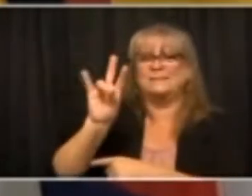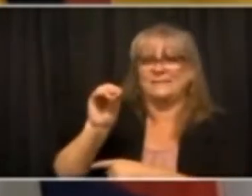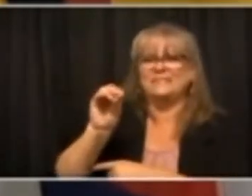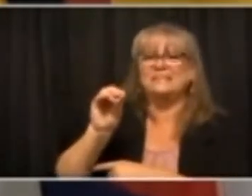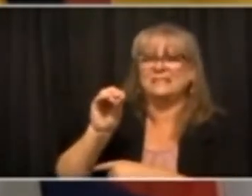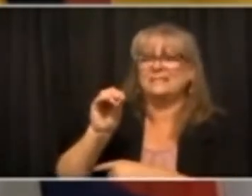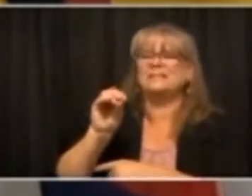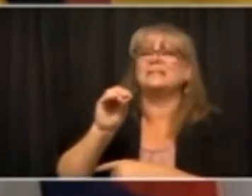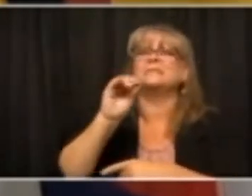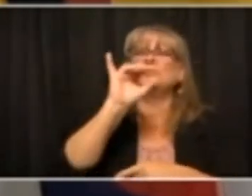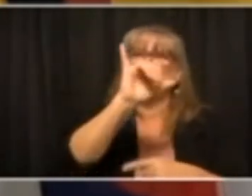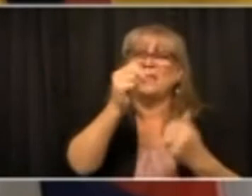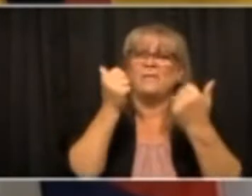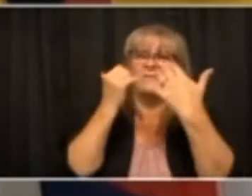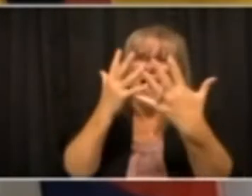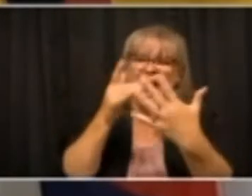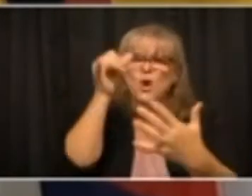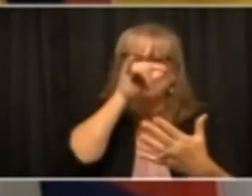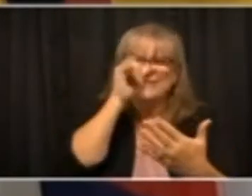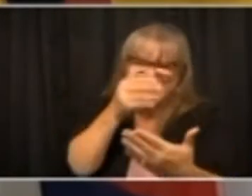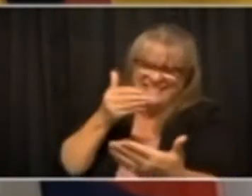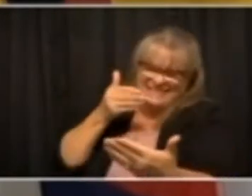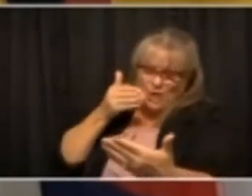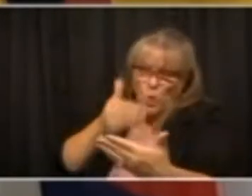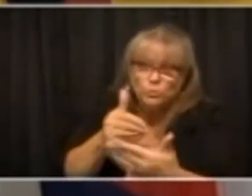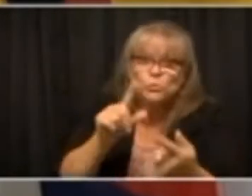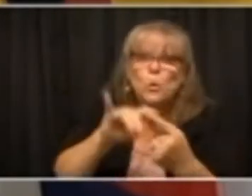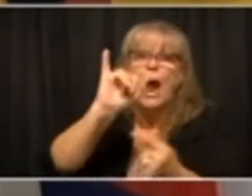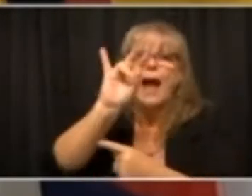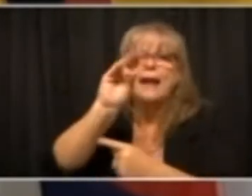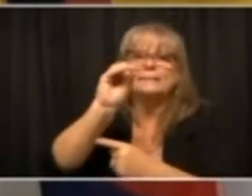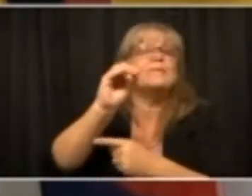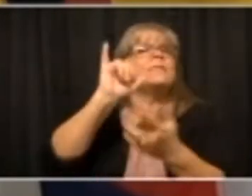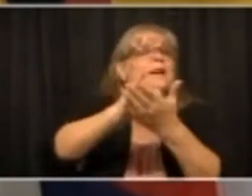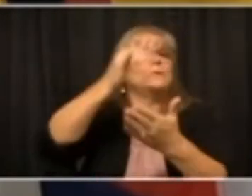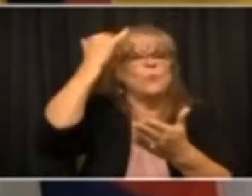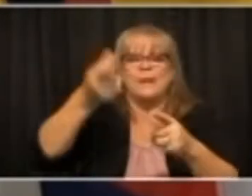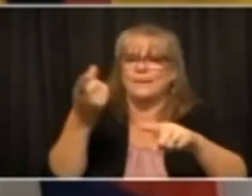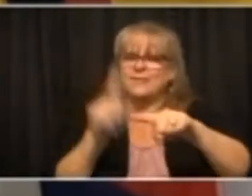against the highway in several places the pine golds fire also saw a large